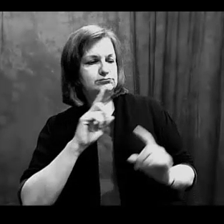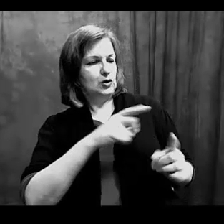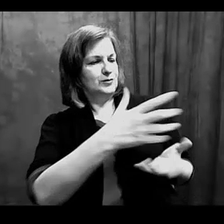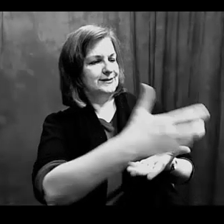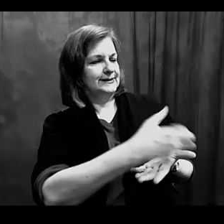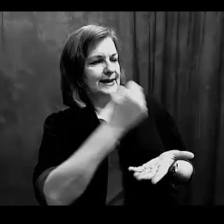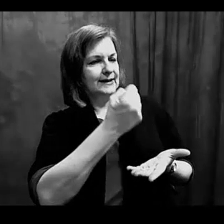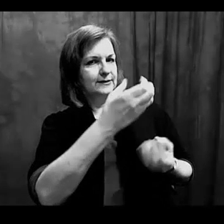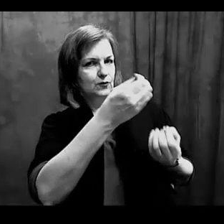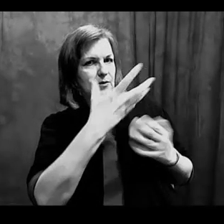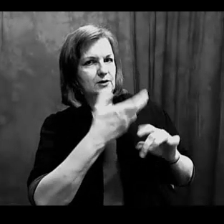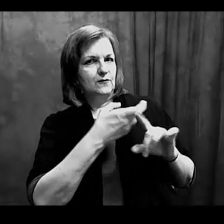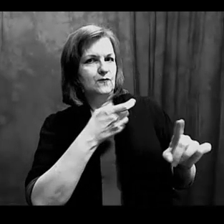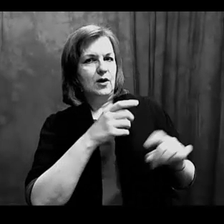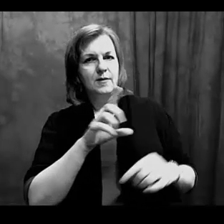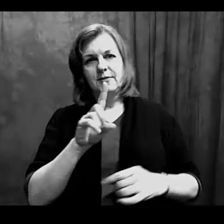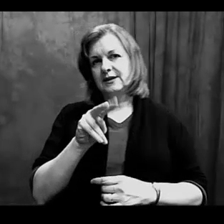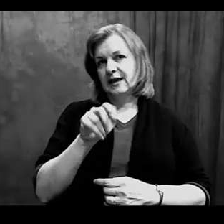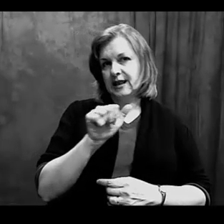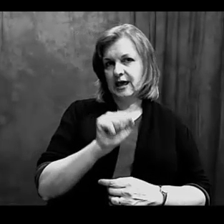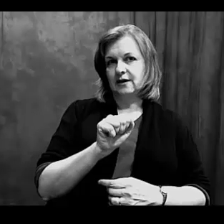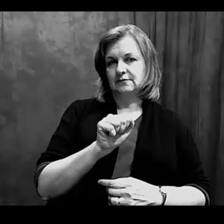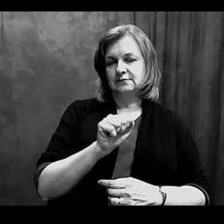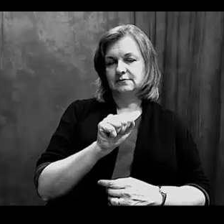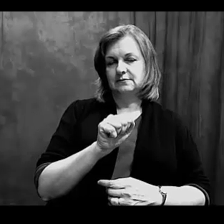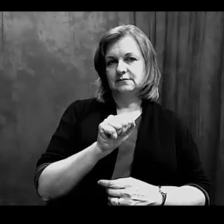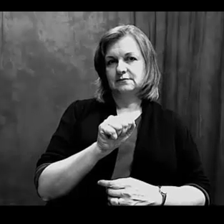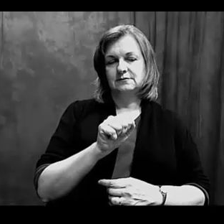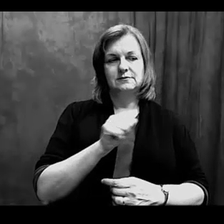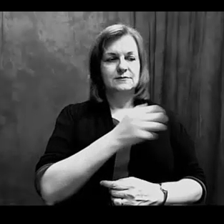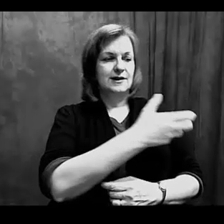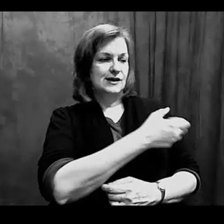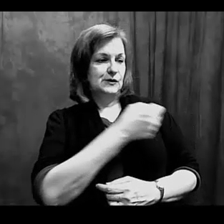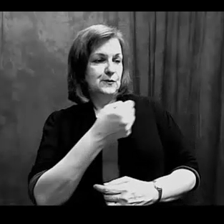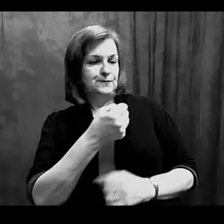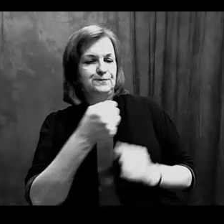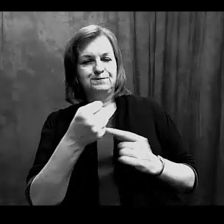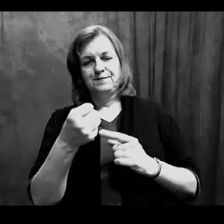about DNA again we're gonna spend an entire lecture on